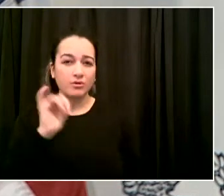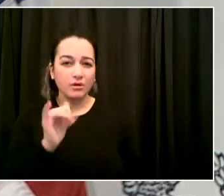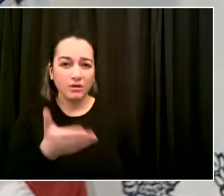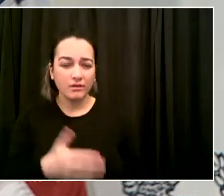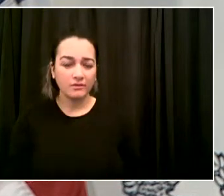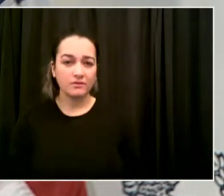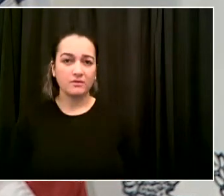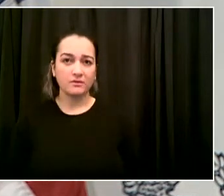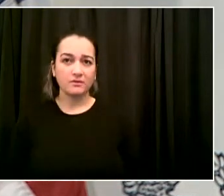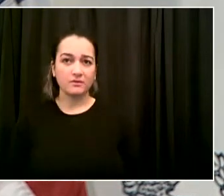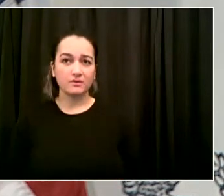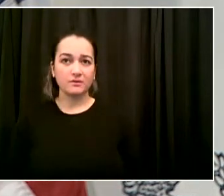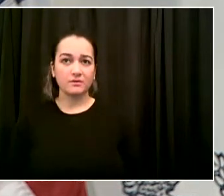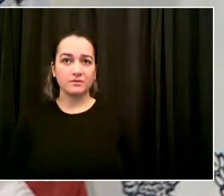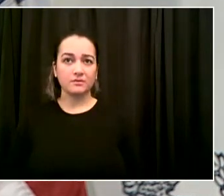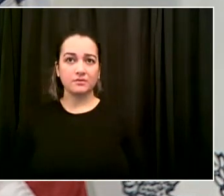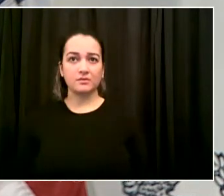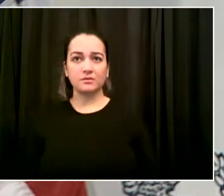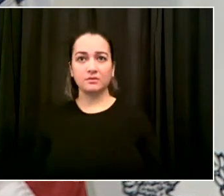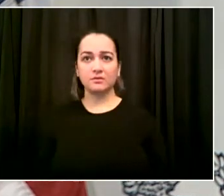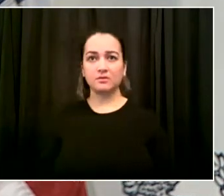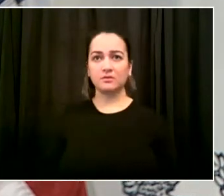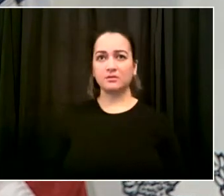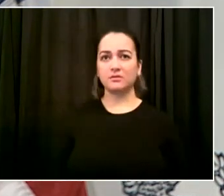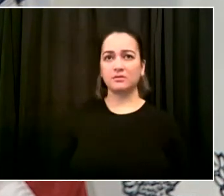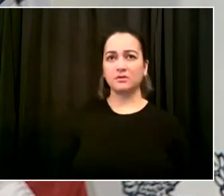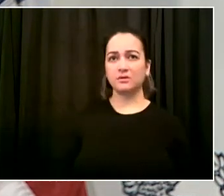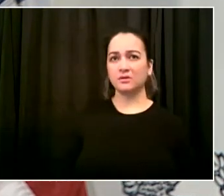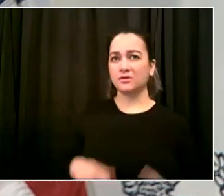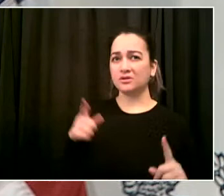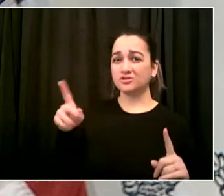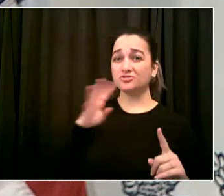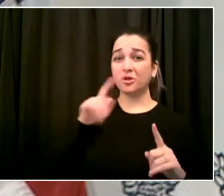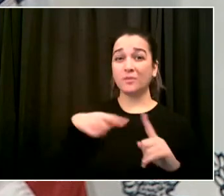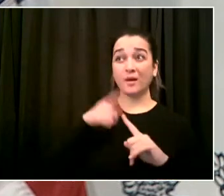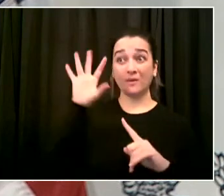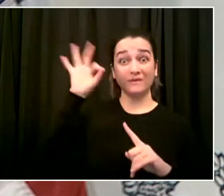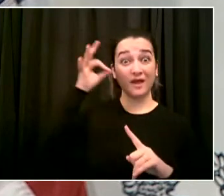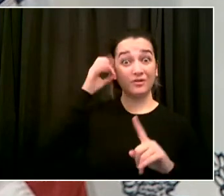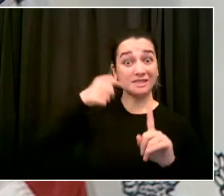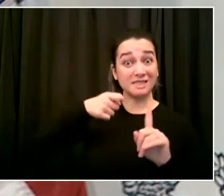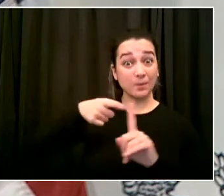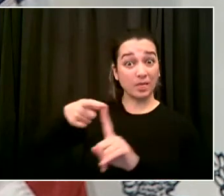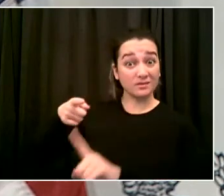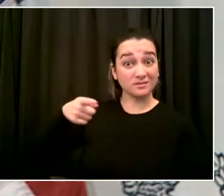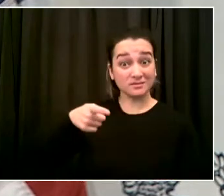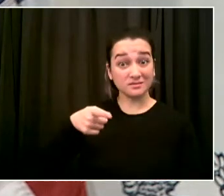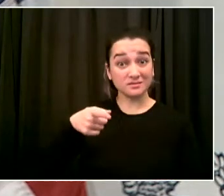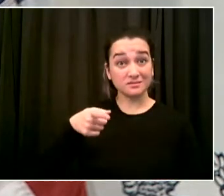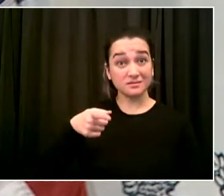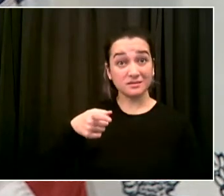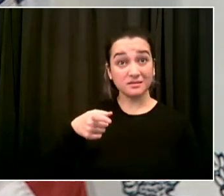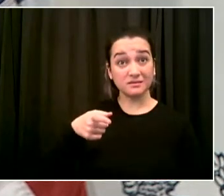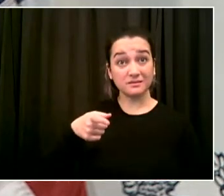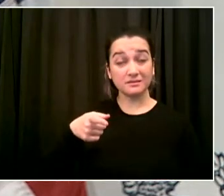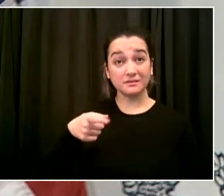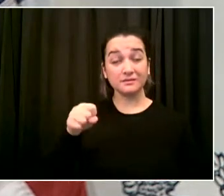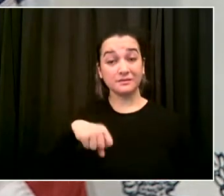I I SSMI THE LAST WORD?